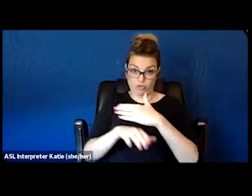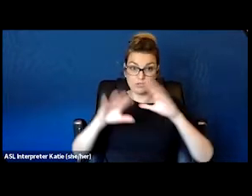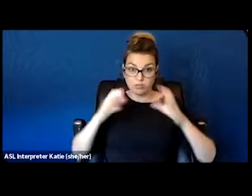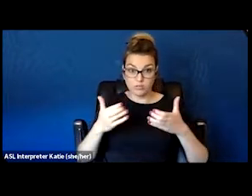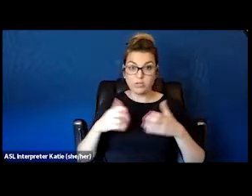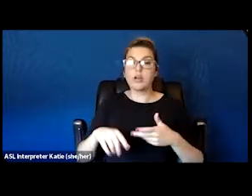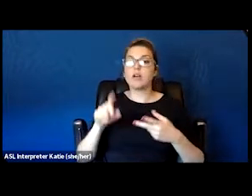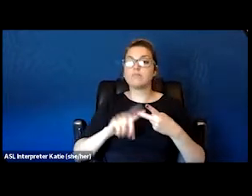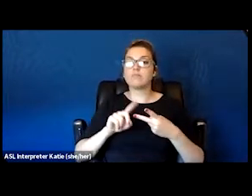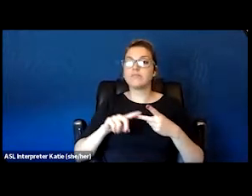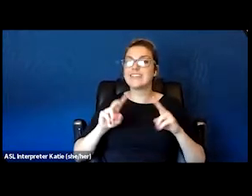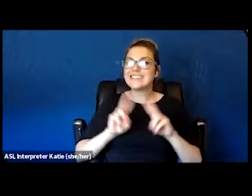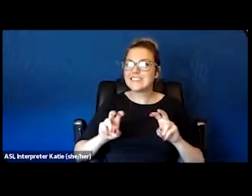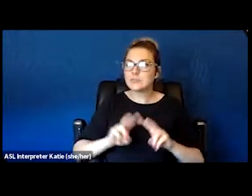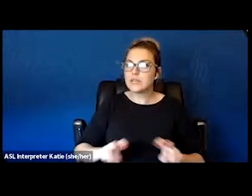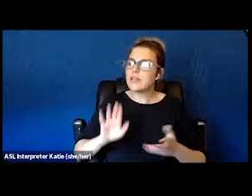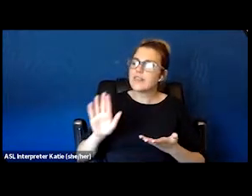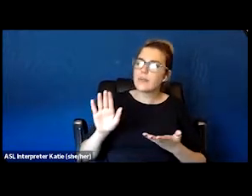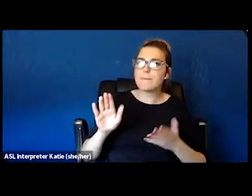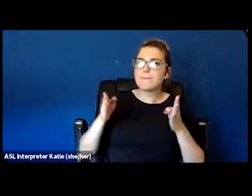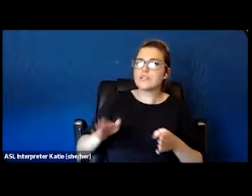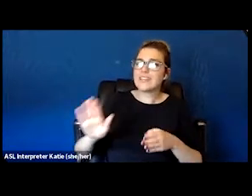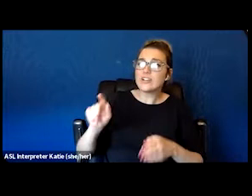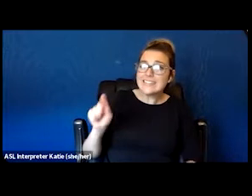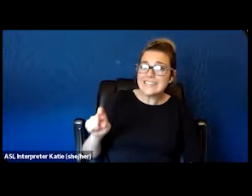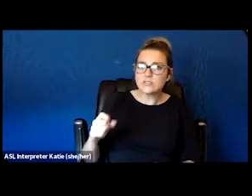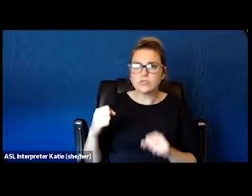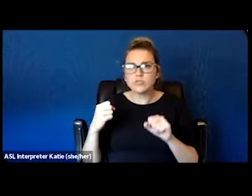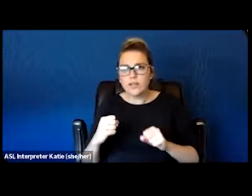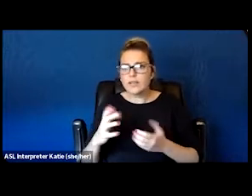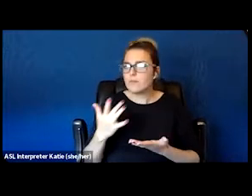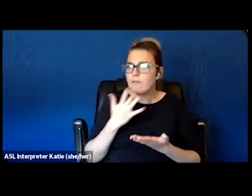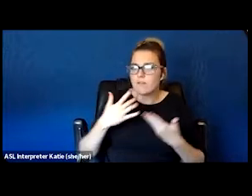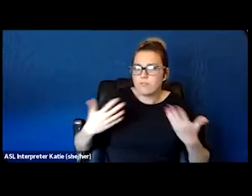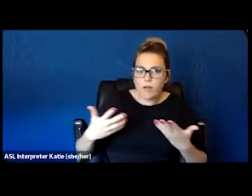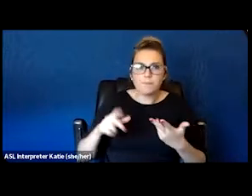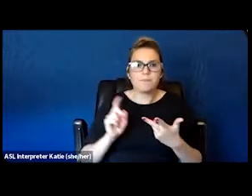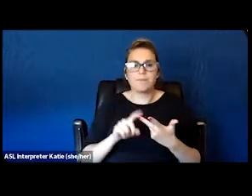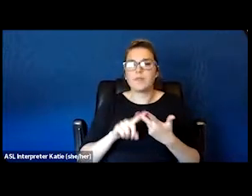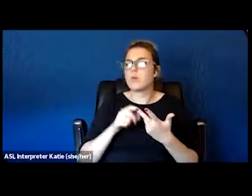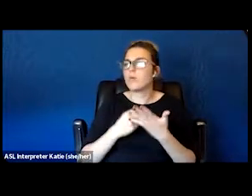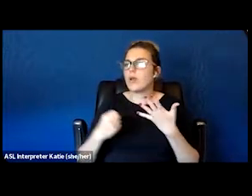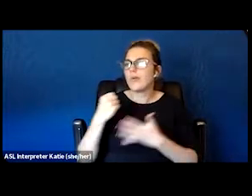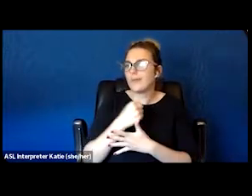and their strengths and their preferences, and then prioritized according to vulnerability for resources,